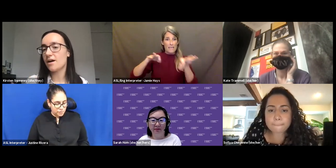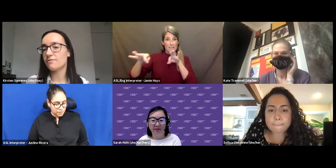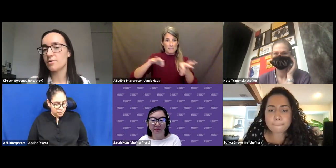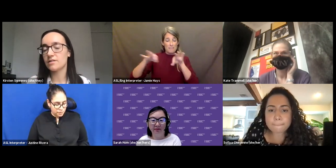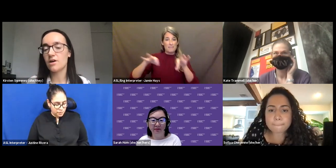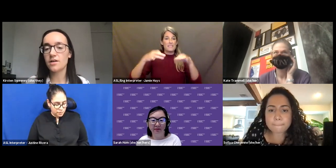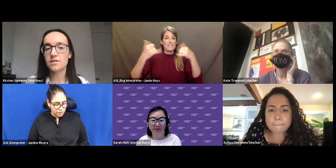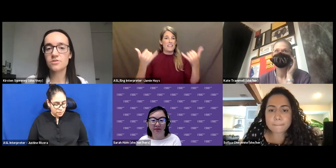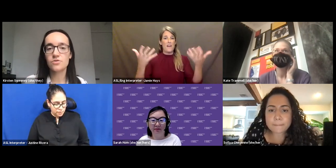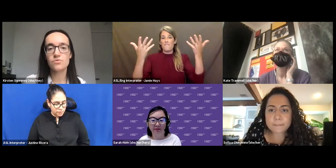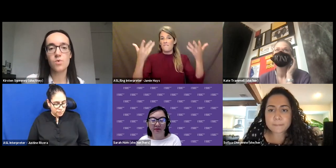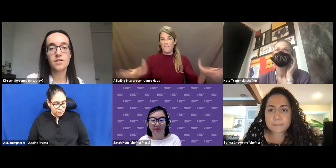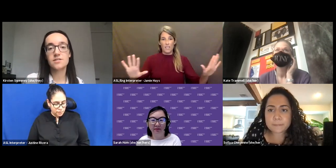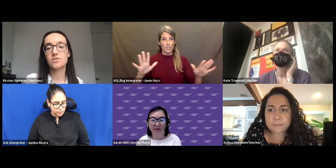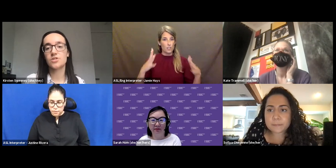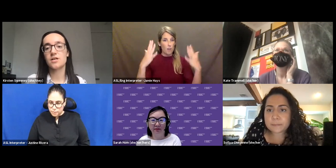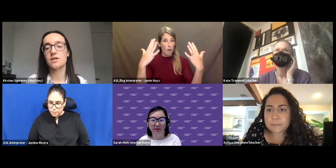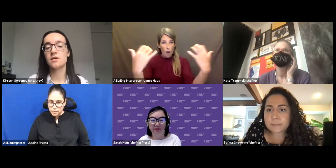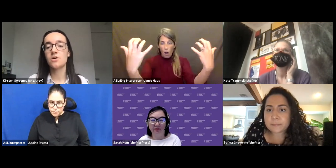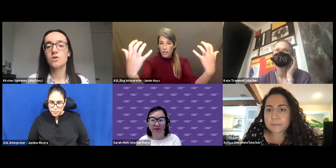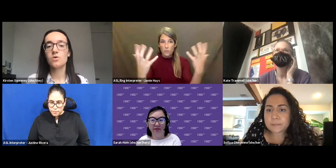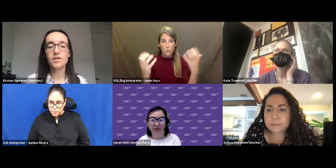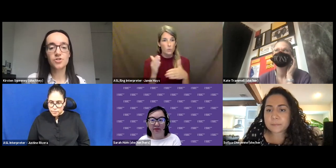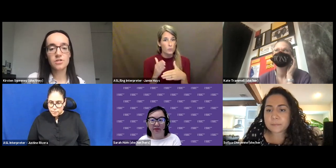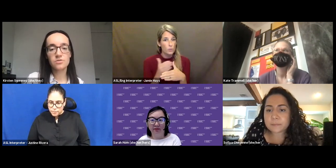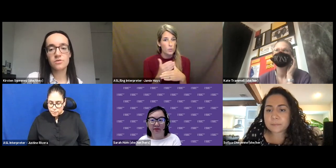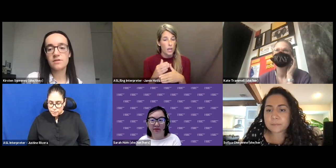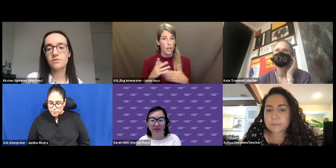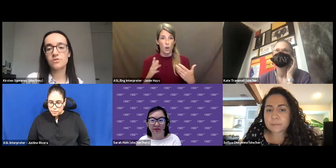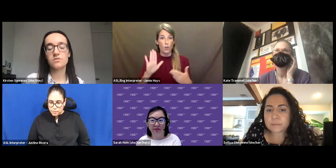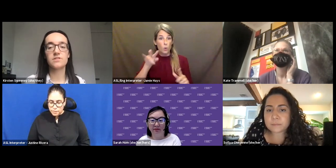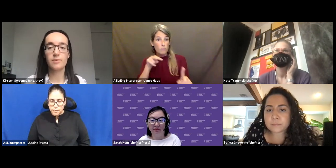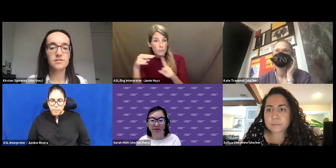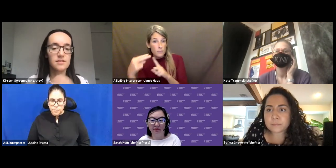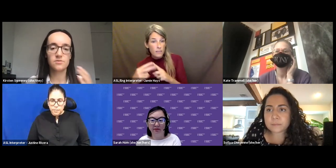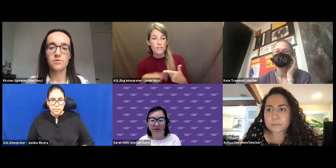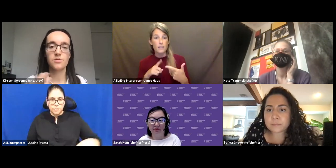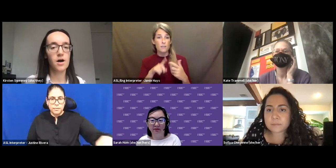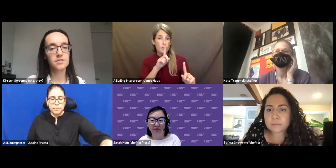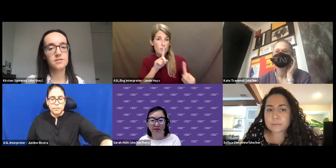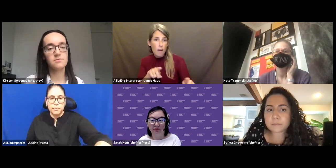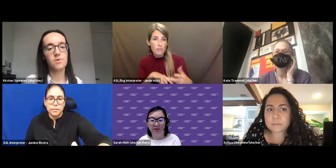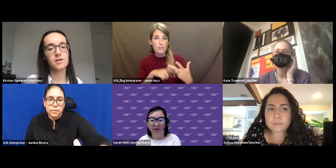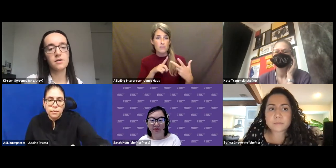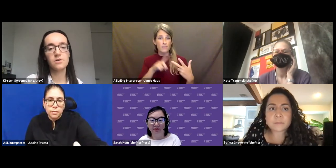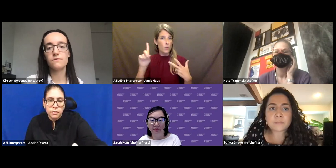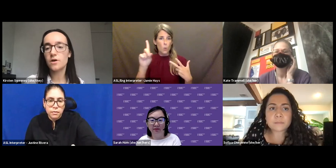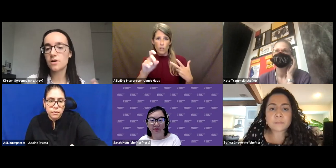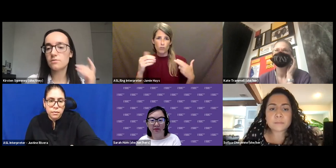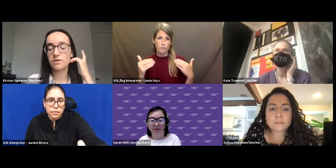everyone in the audience who wants to share questions, or even just responses or thoughts to what you've heard, what